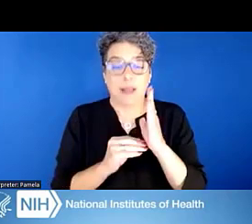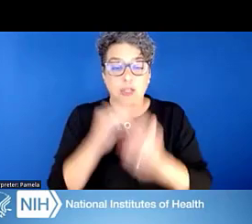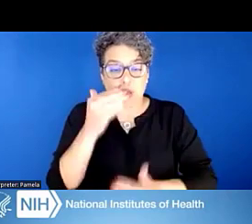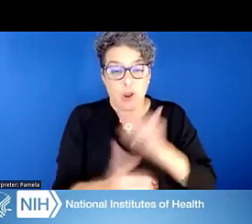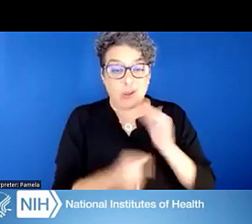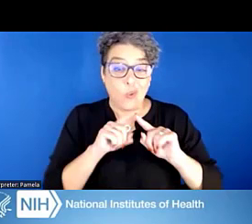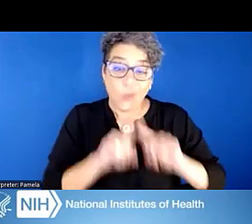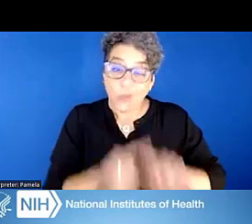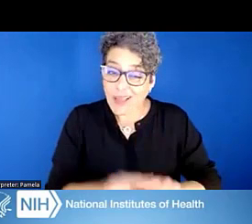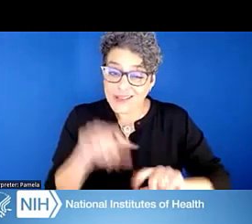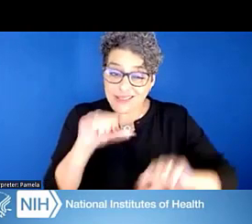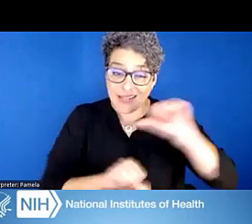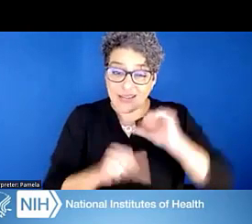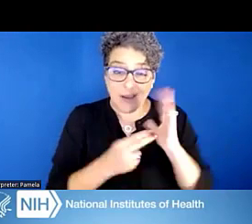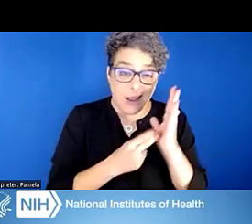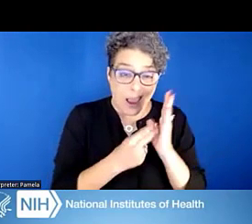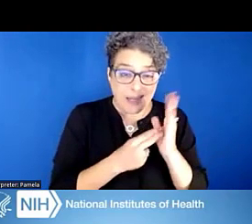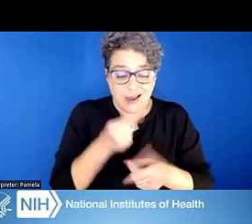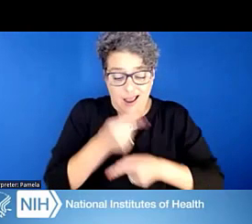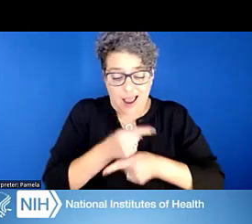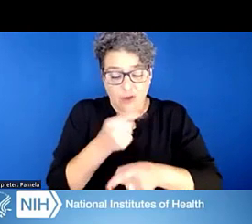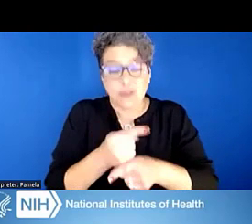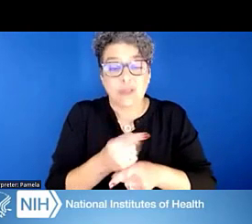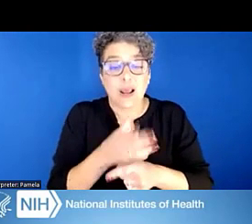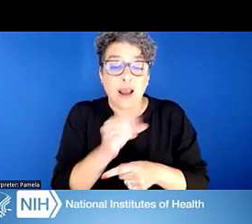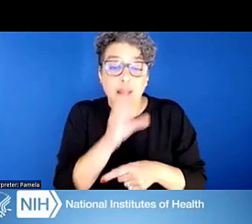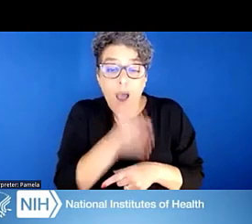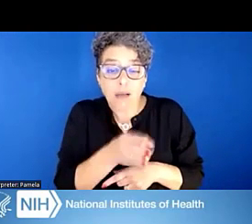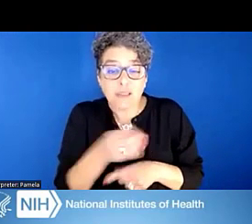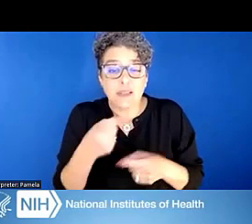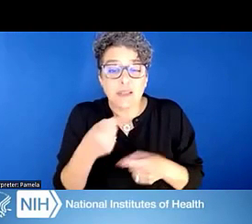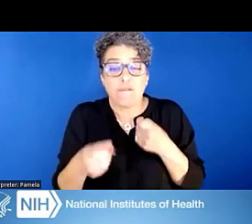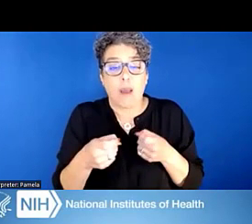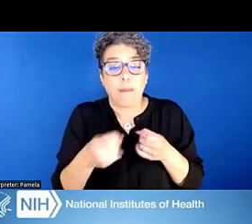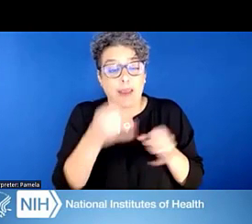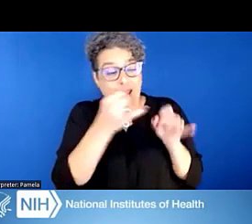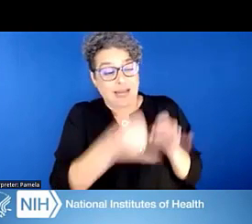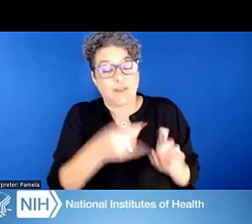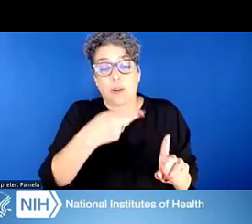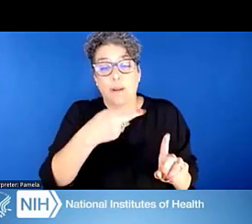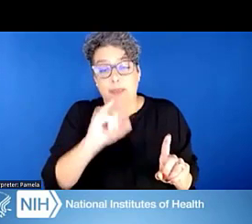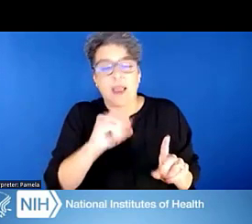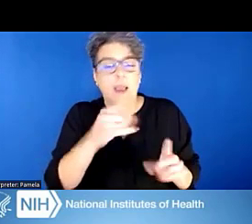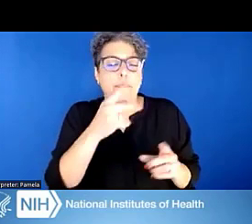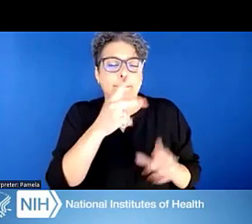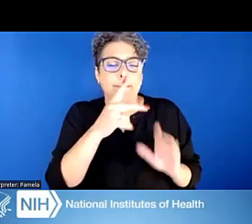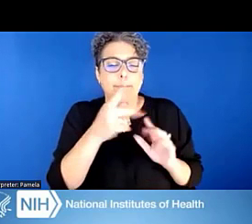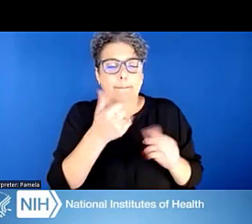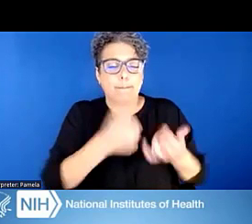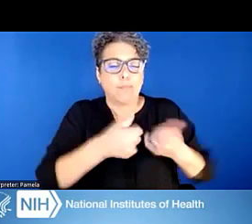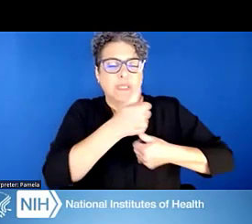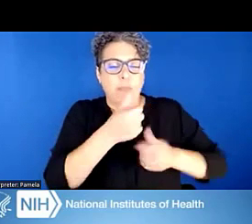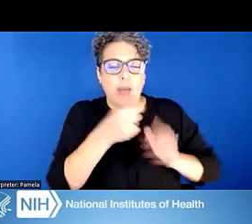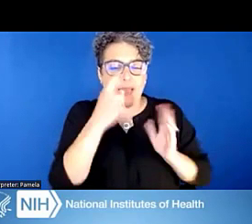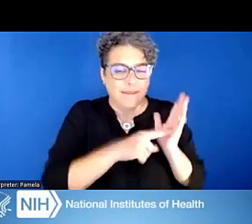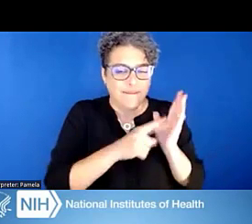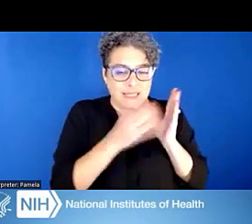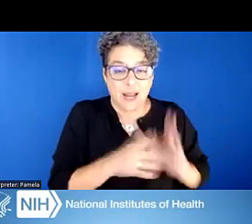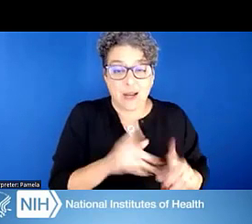from individual principal investigators, but Dr. Lee supplied falsified results, inauthentic data and false statements instead."